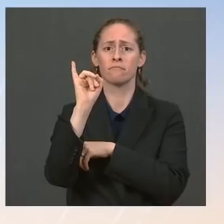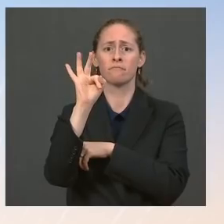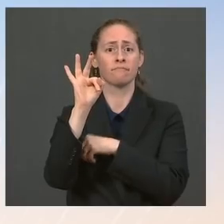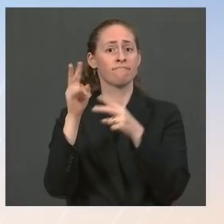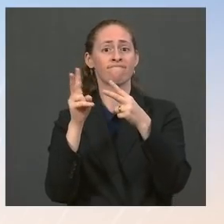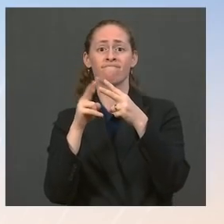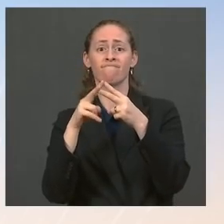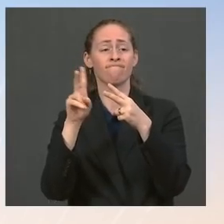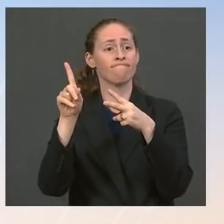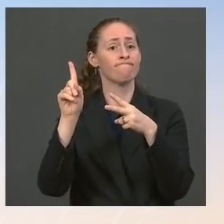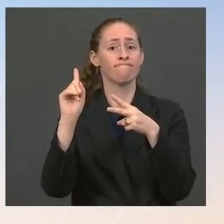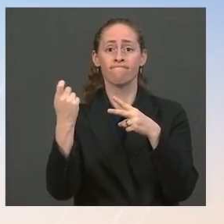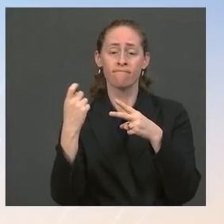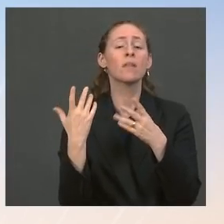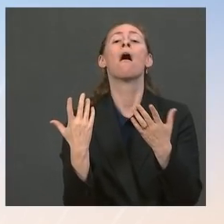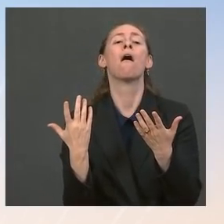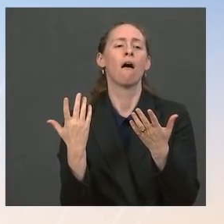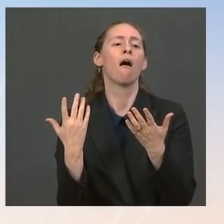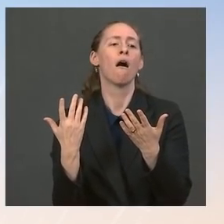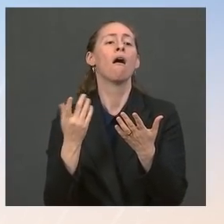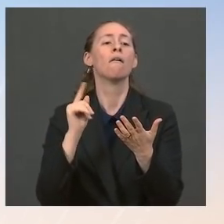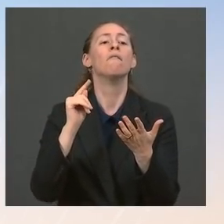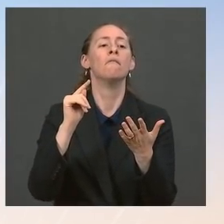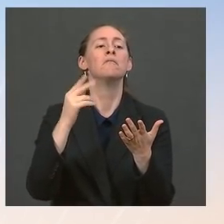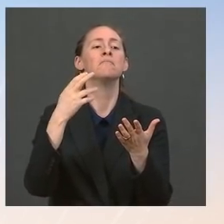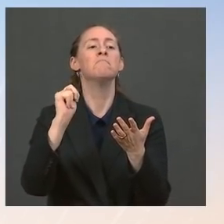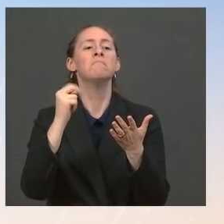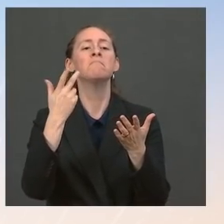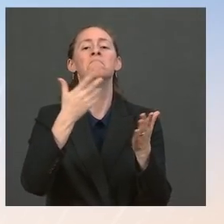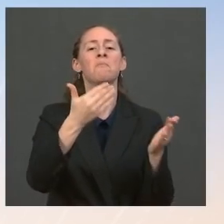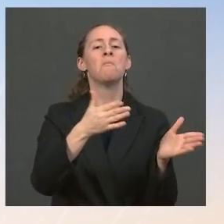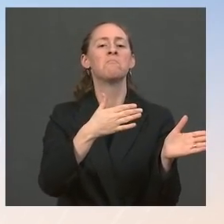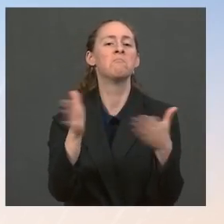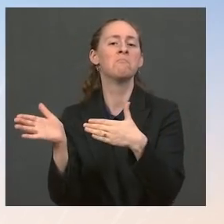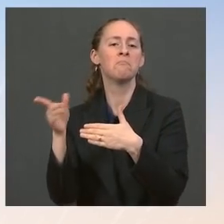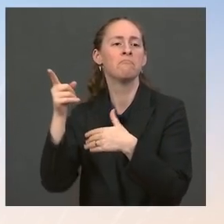then we will place those individuals in immigration enforcement proceedings.